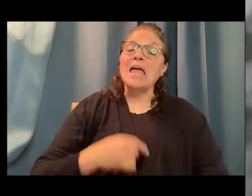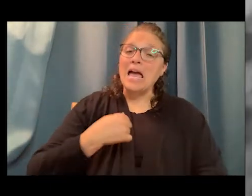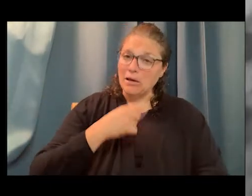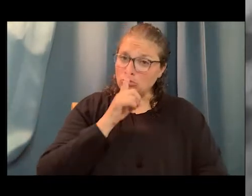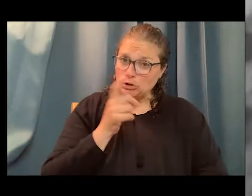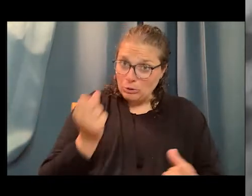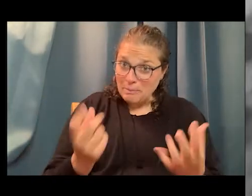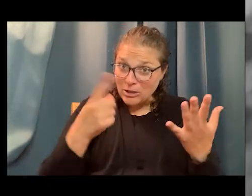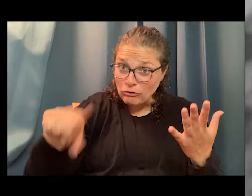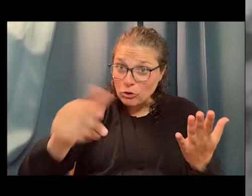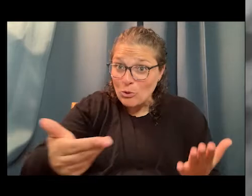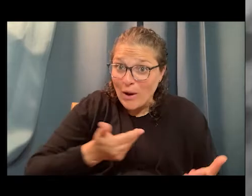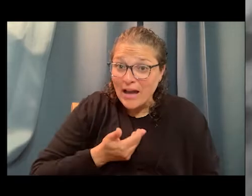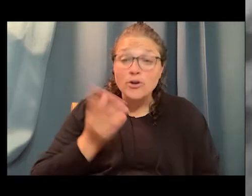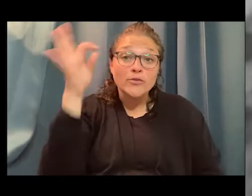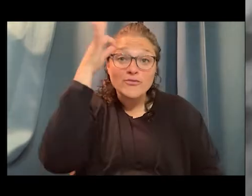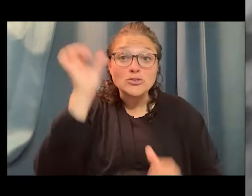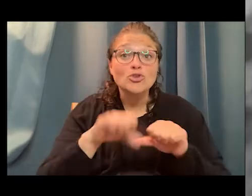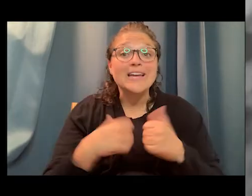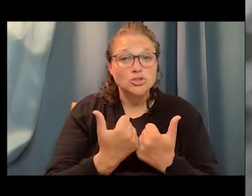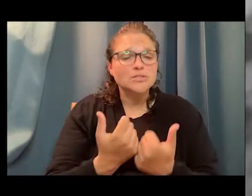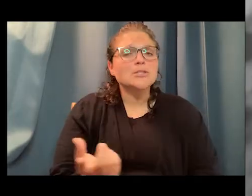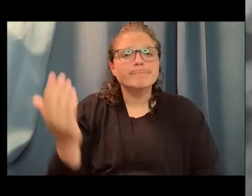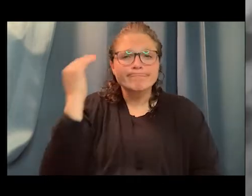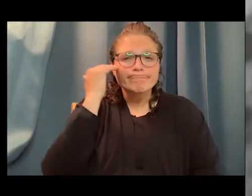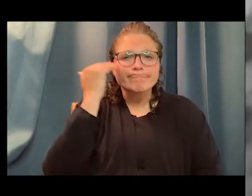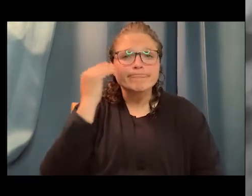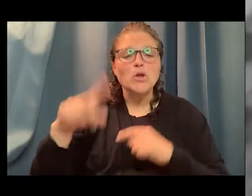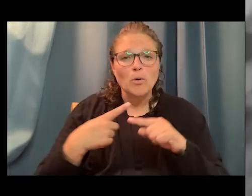Now I m certain that many of you who hire for Federal agencies have heard about Schedule-A.